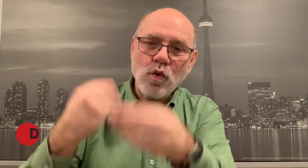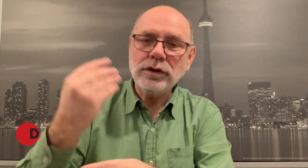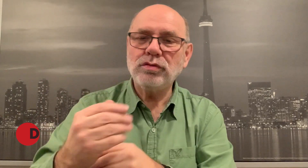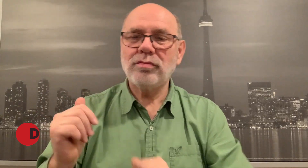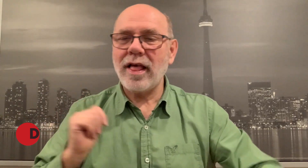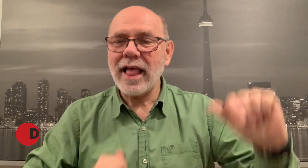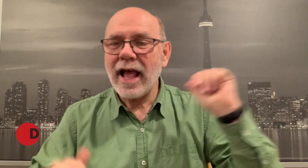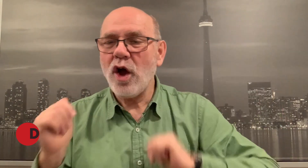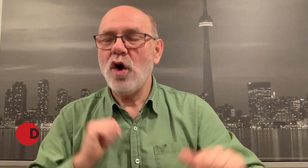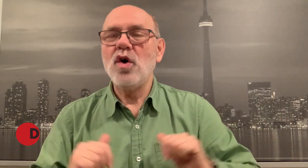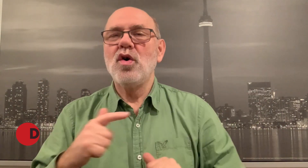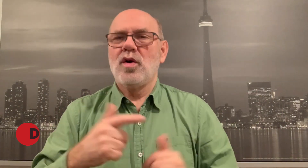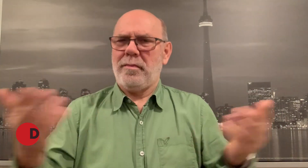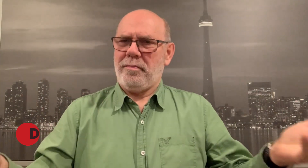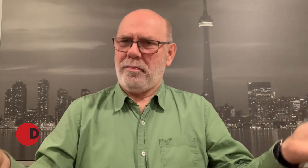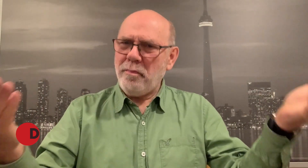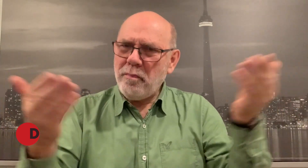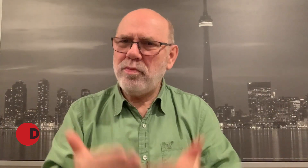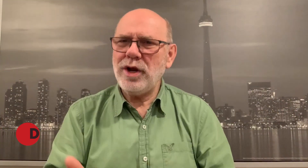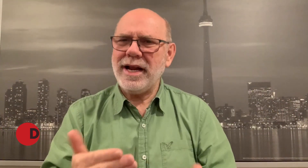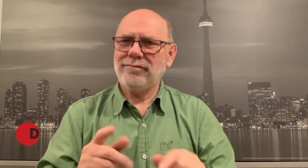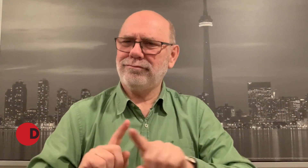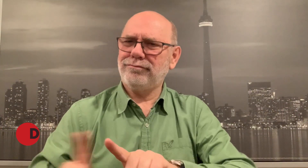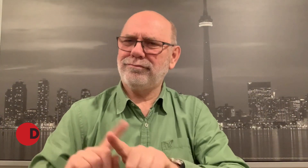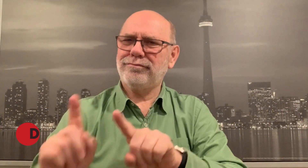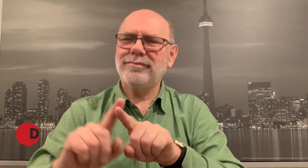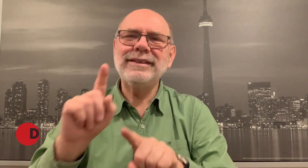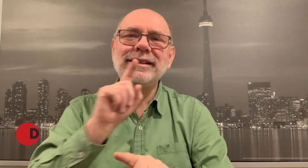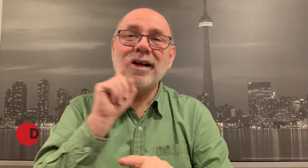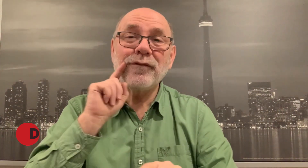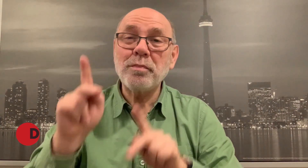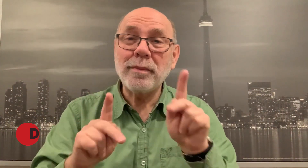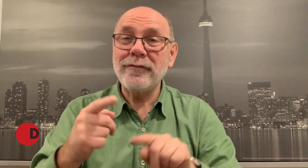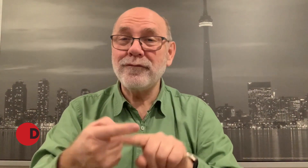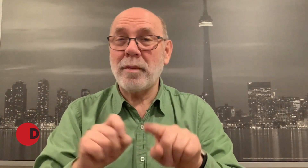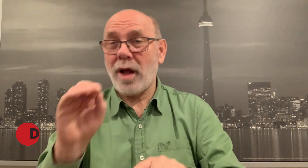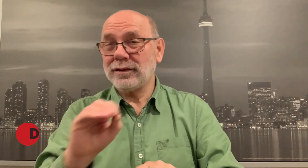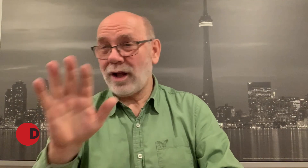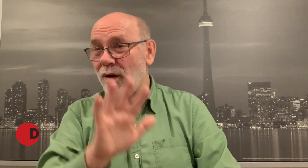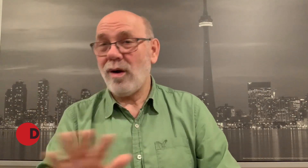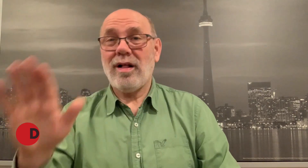in Ontario, Canada and internationally. Everybody comes